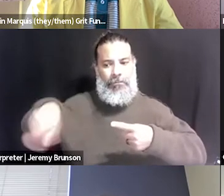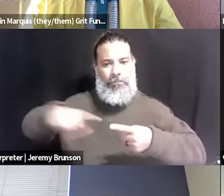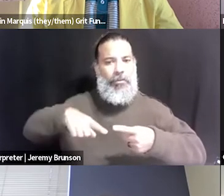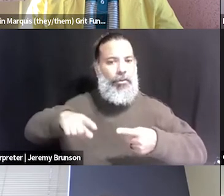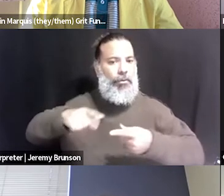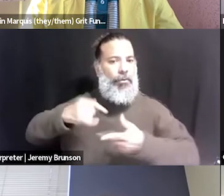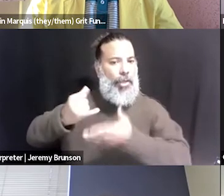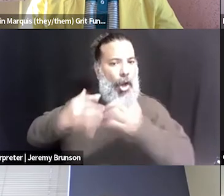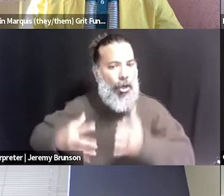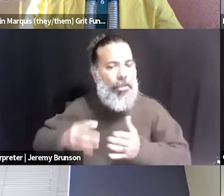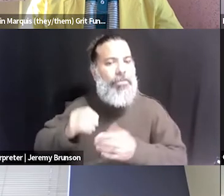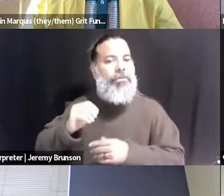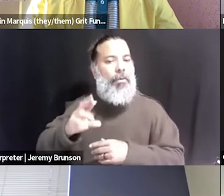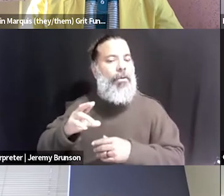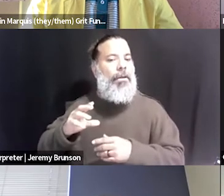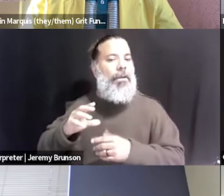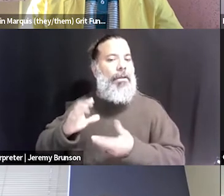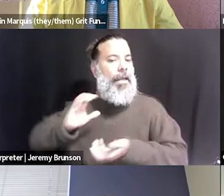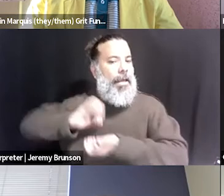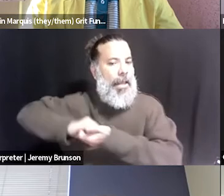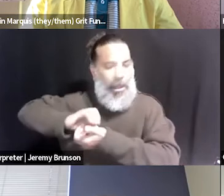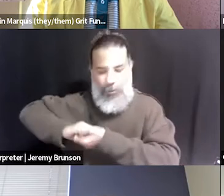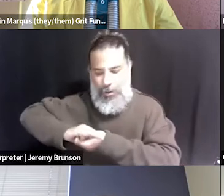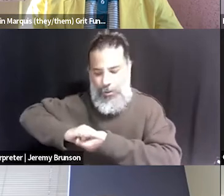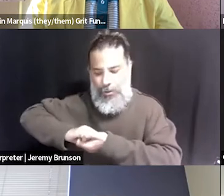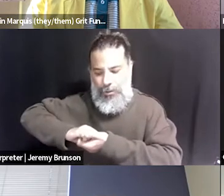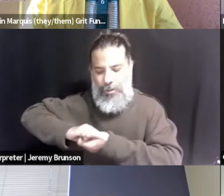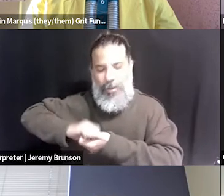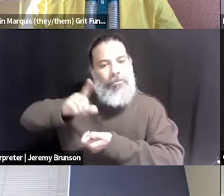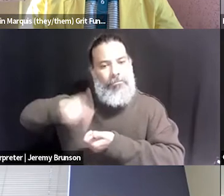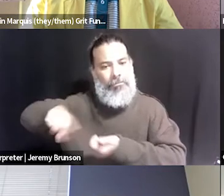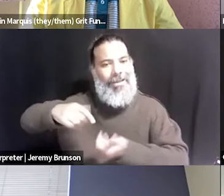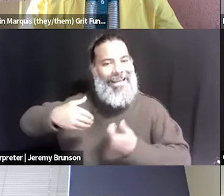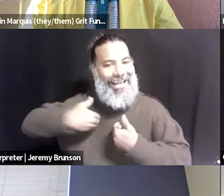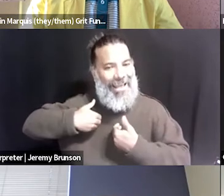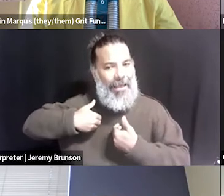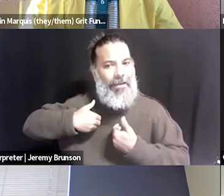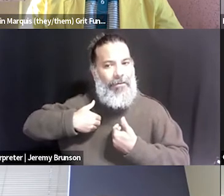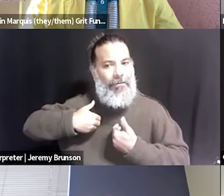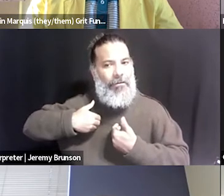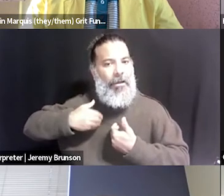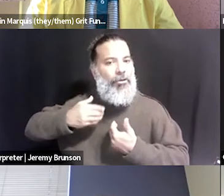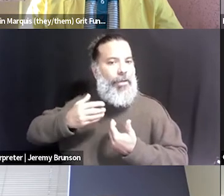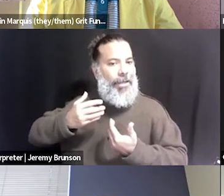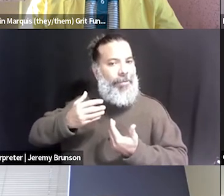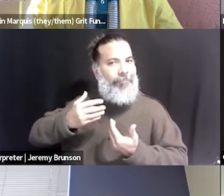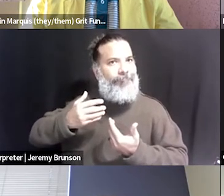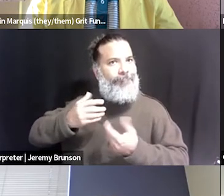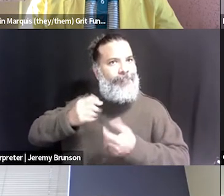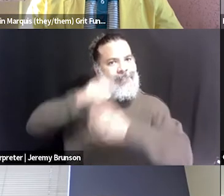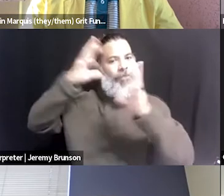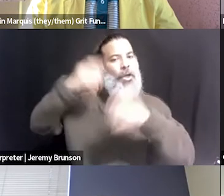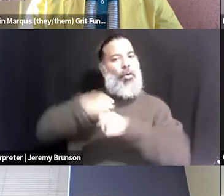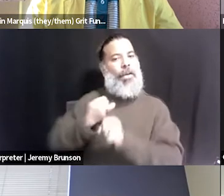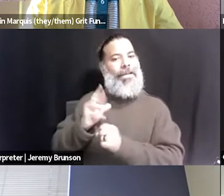or collaborators to, you know, to have to suggest, you know, their project. So, yeah.